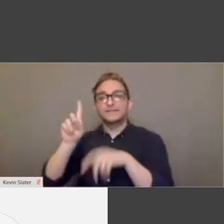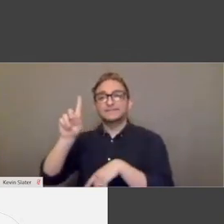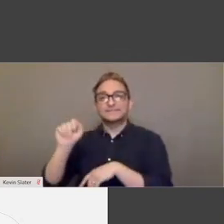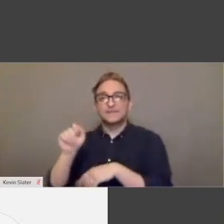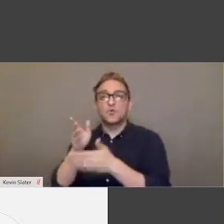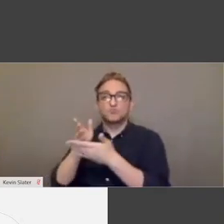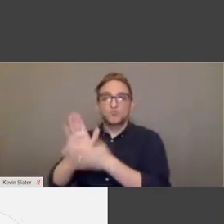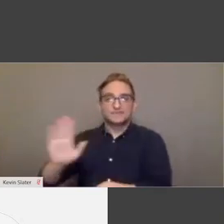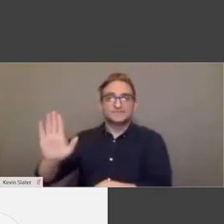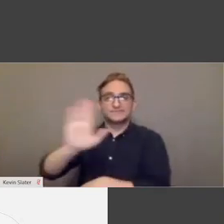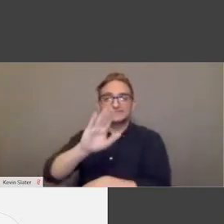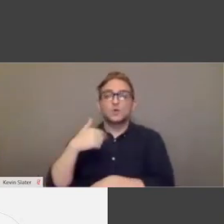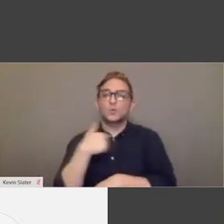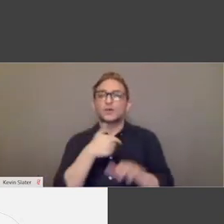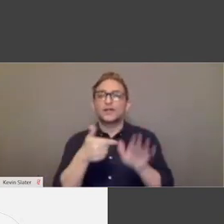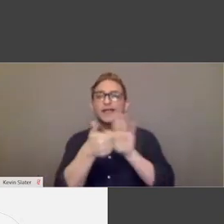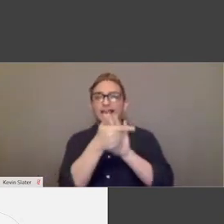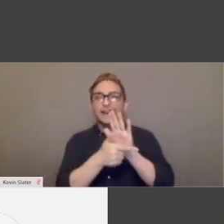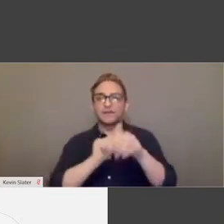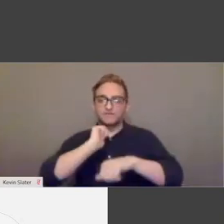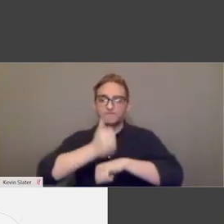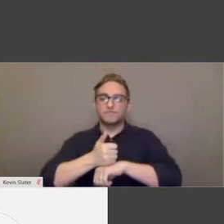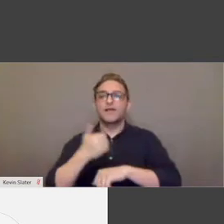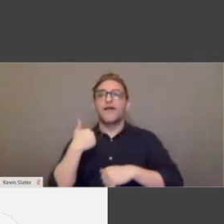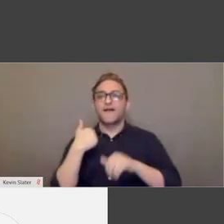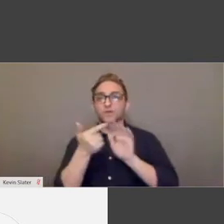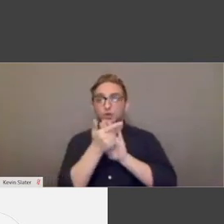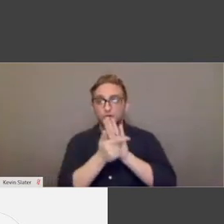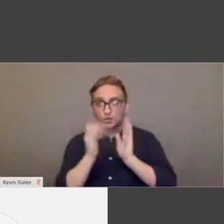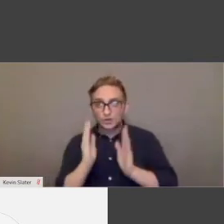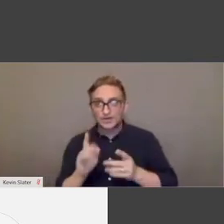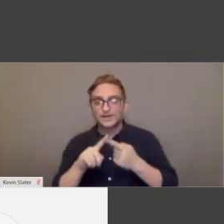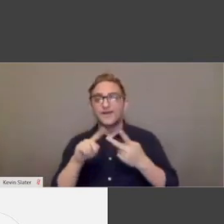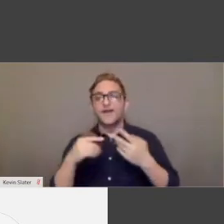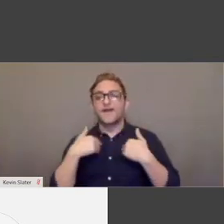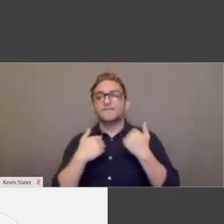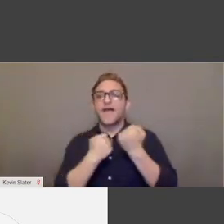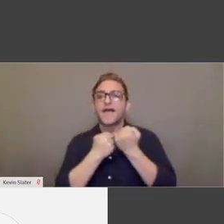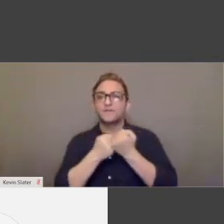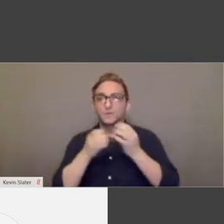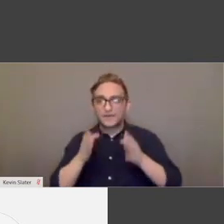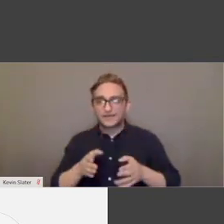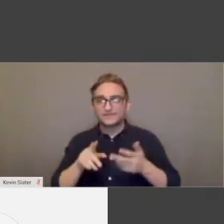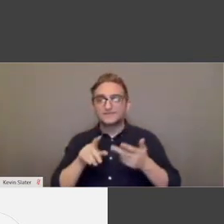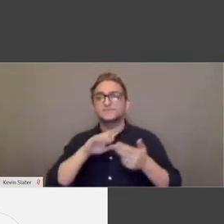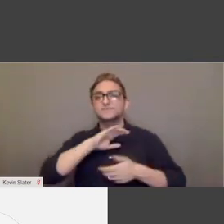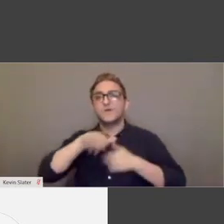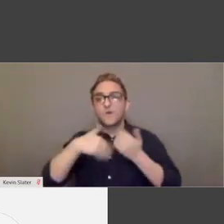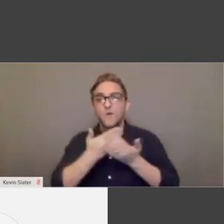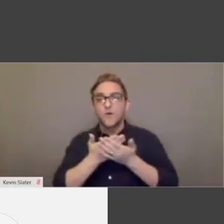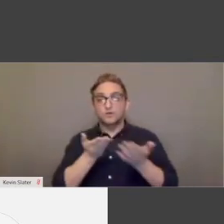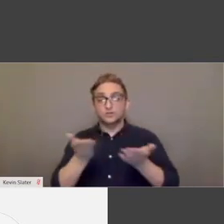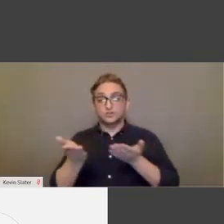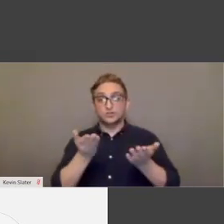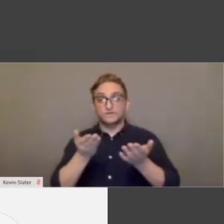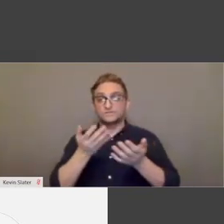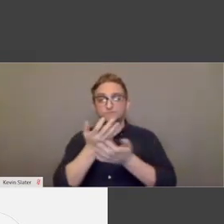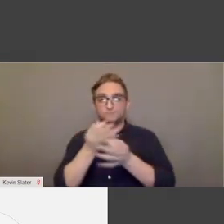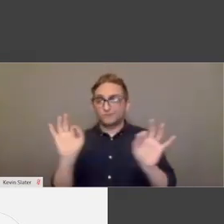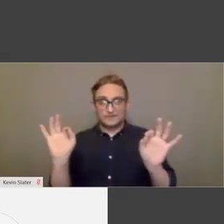so we have attorneys, we have advocates and all our services are free of charge.